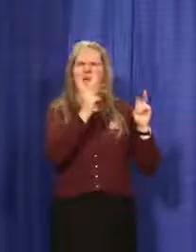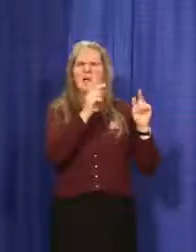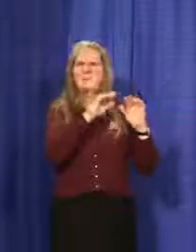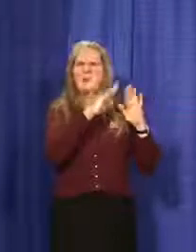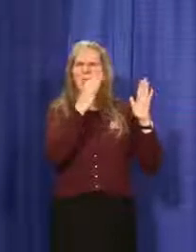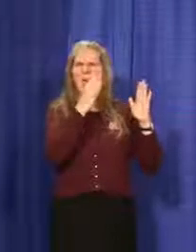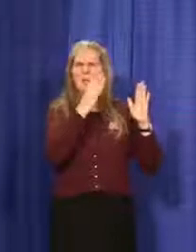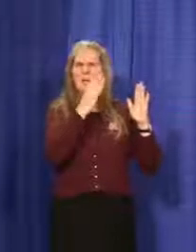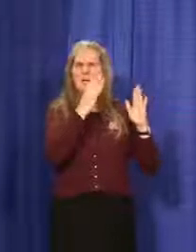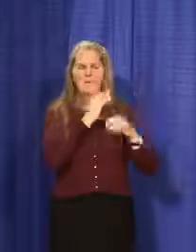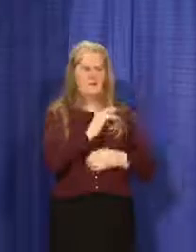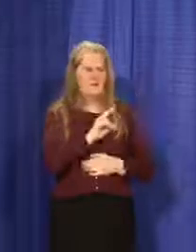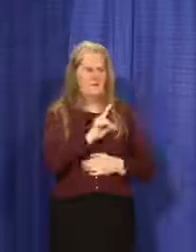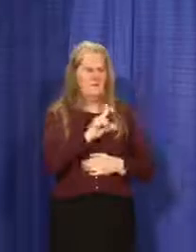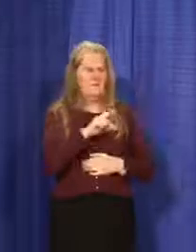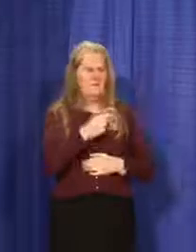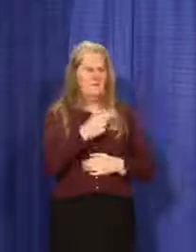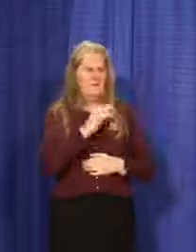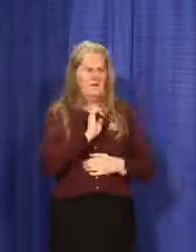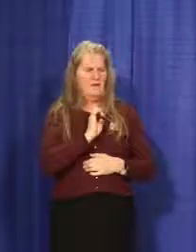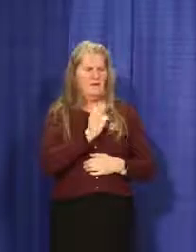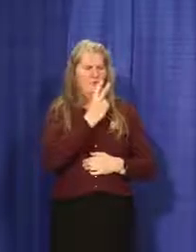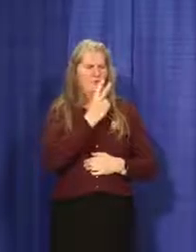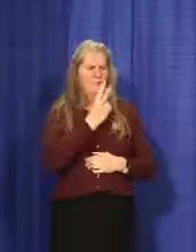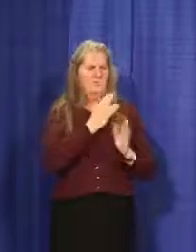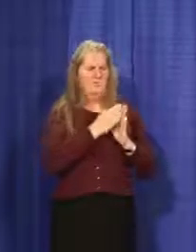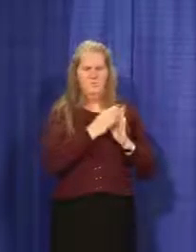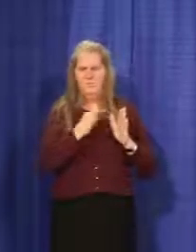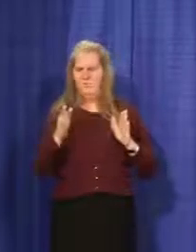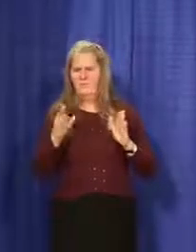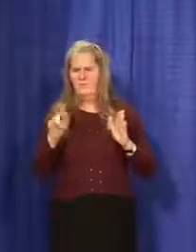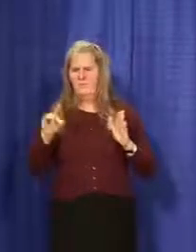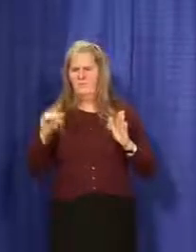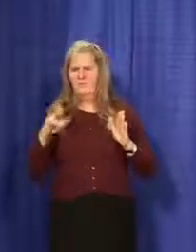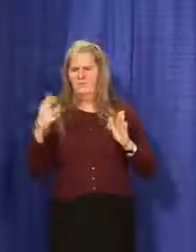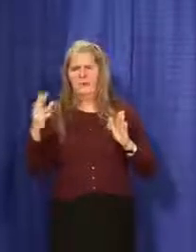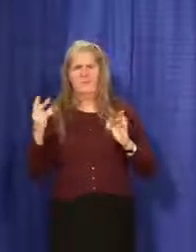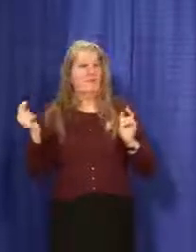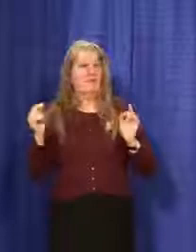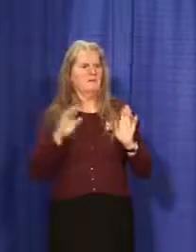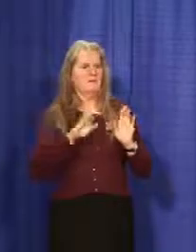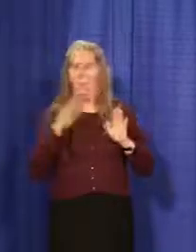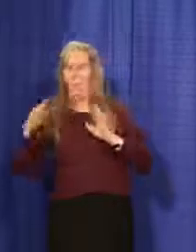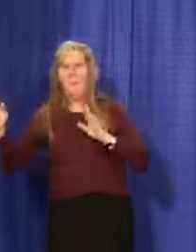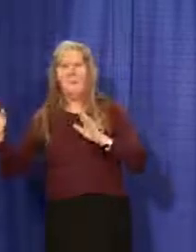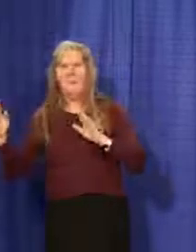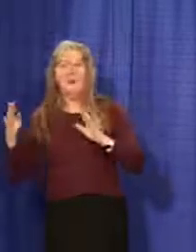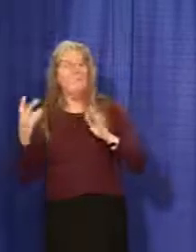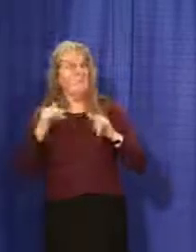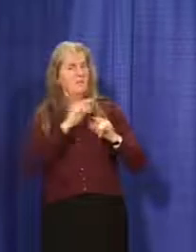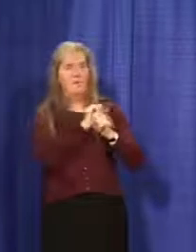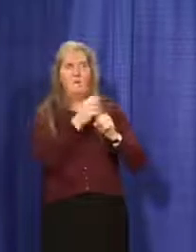They went through opening up stages very quickly, stage two and stage five happened very quickly when there was still